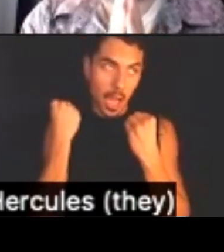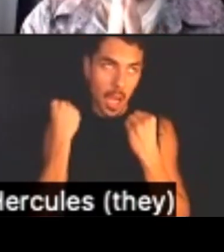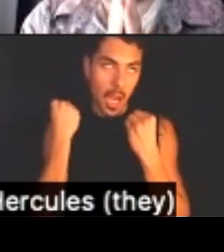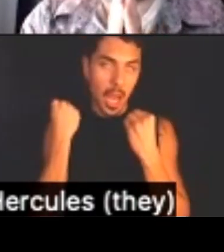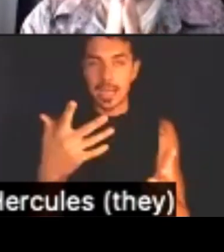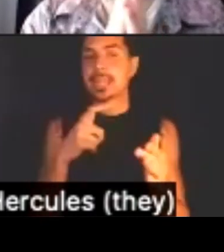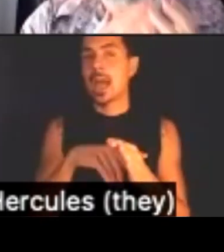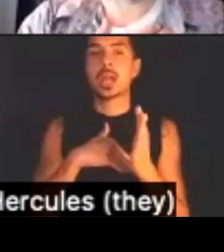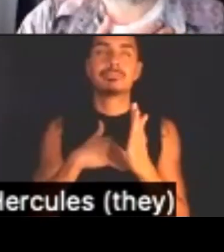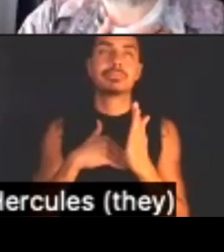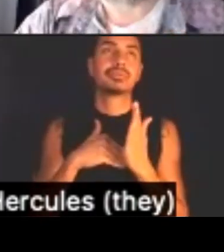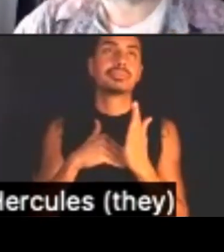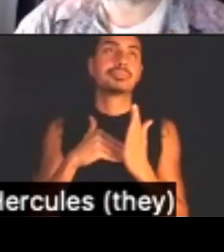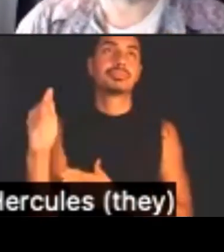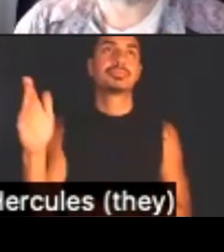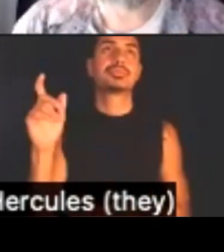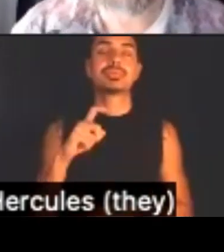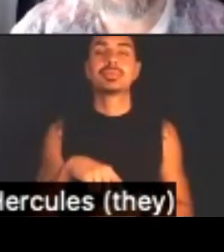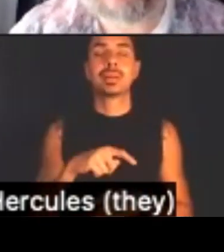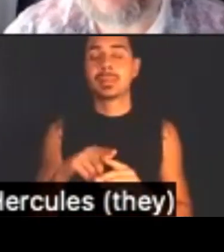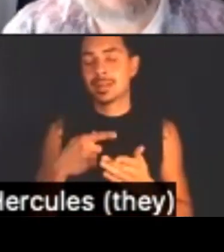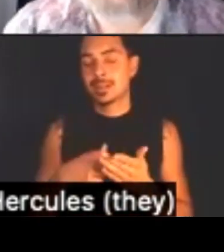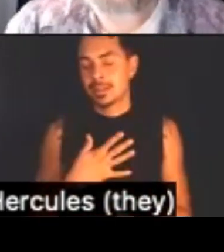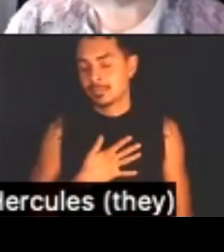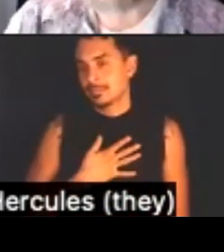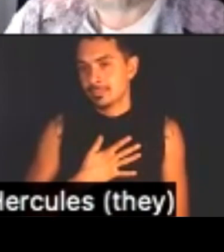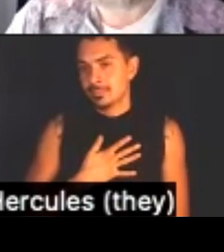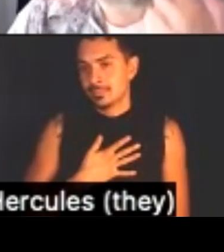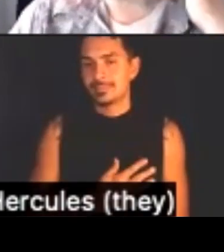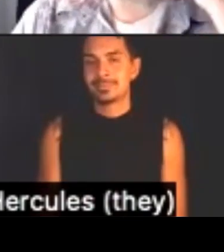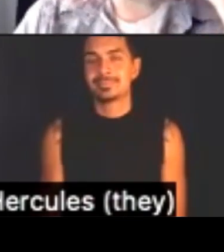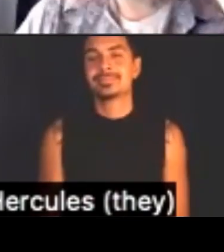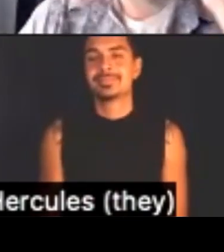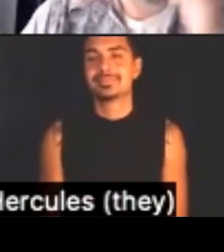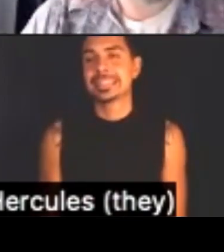sometimes it, yeah. A very touching video I think.